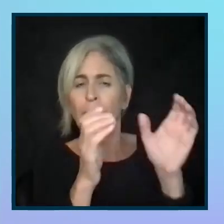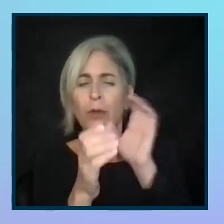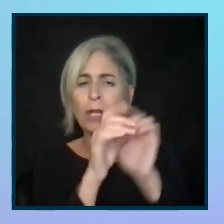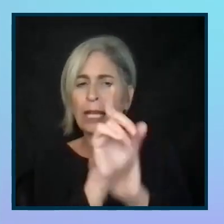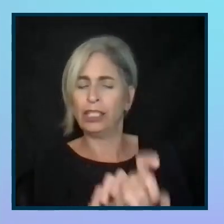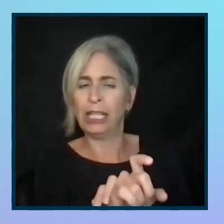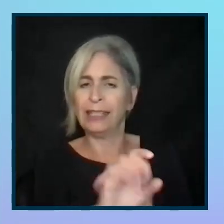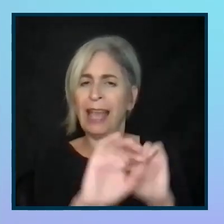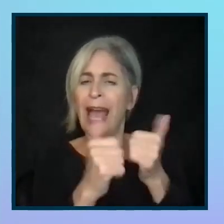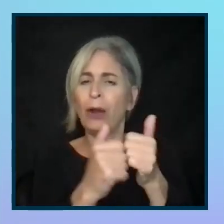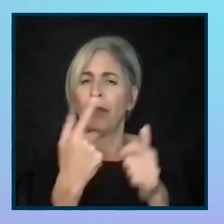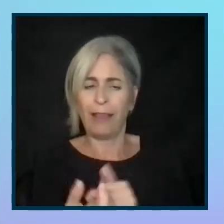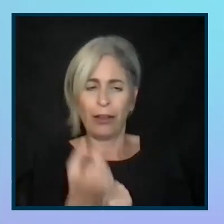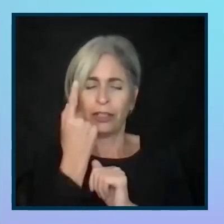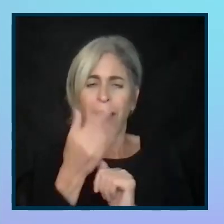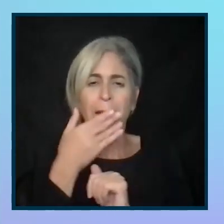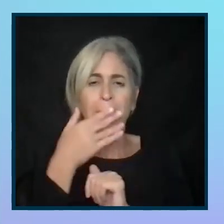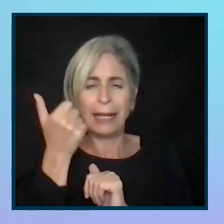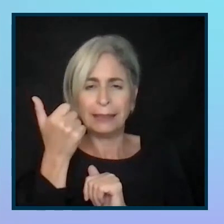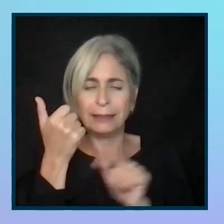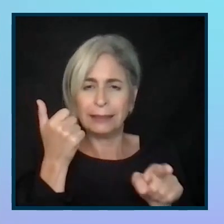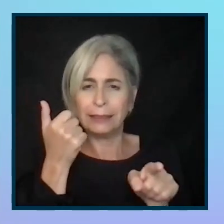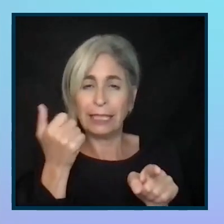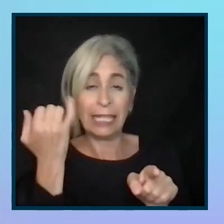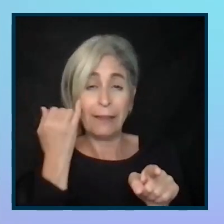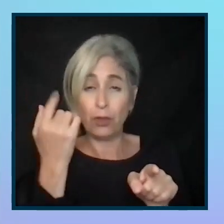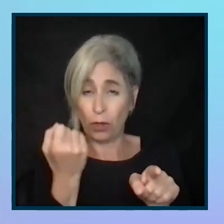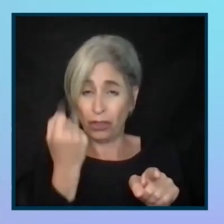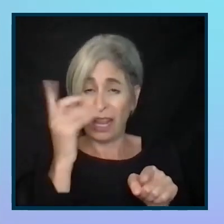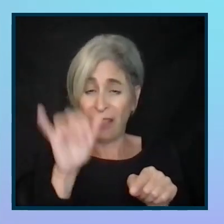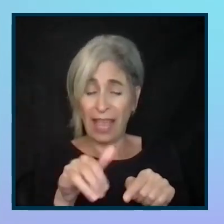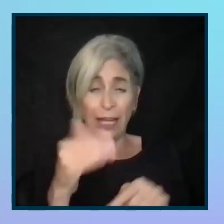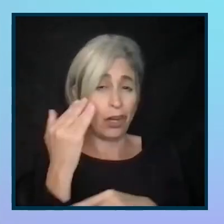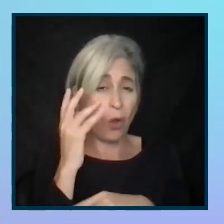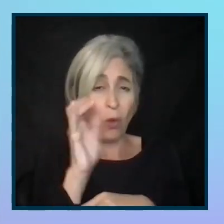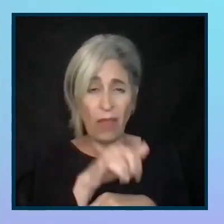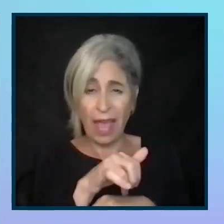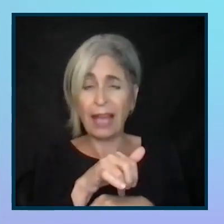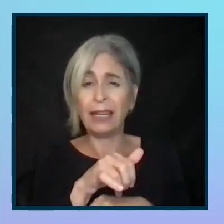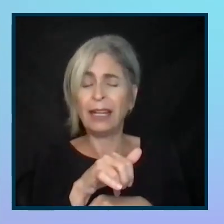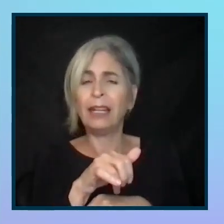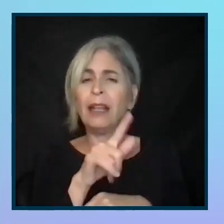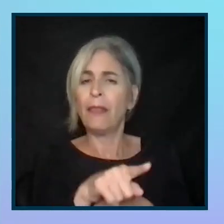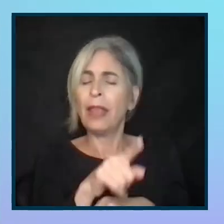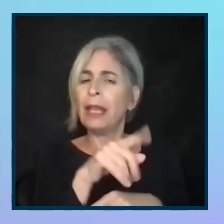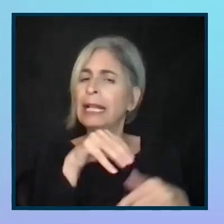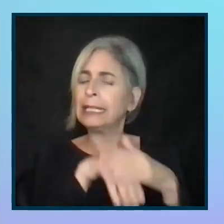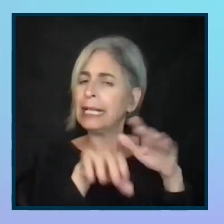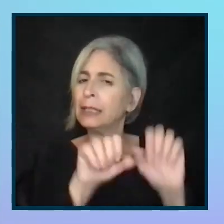And so knowing that, you can understand how accessibility needs to be framed